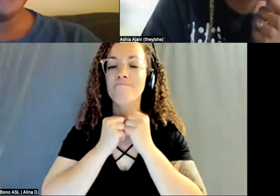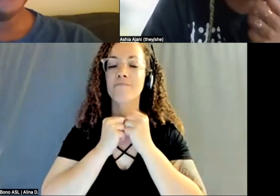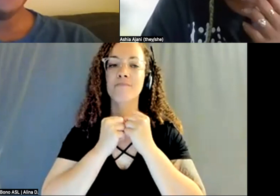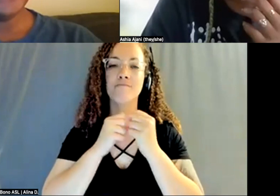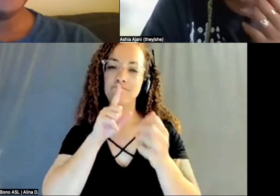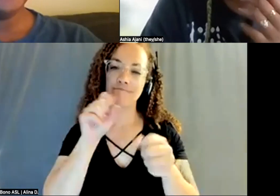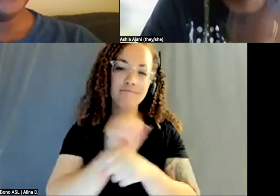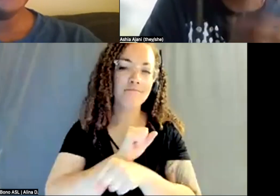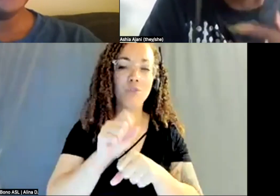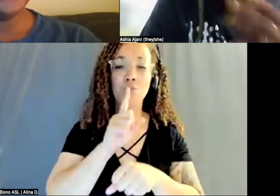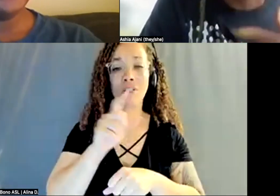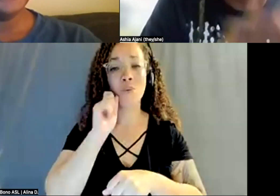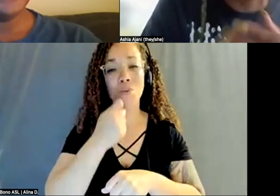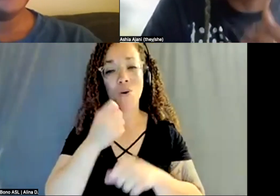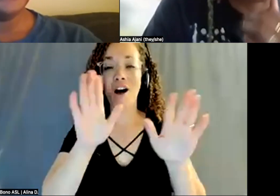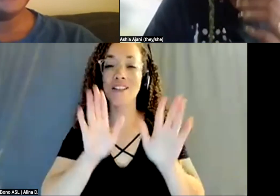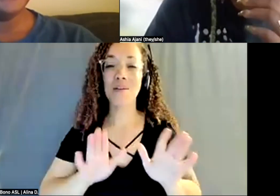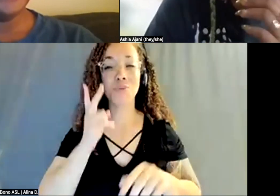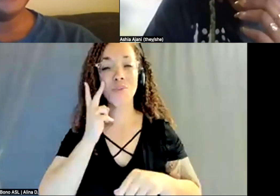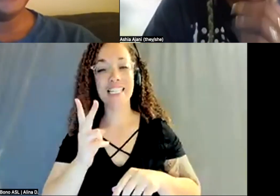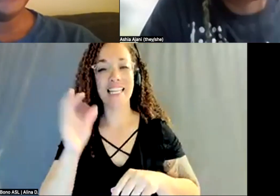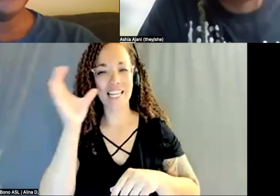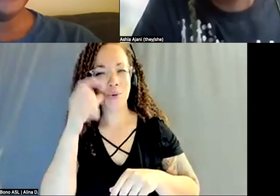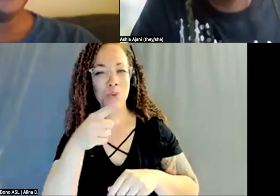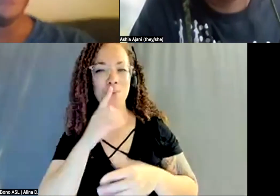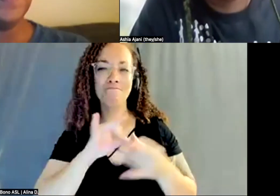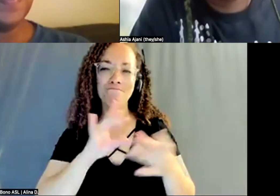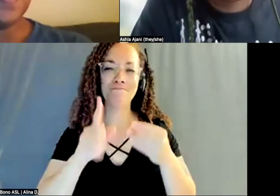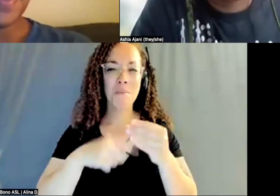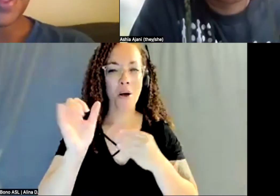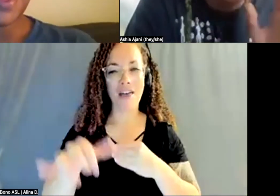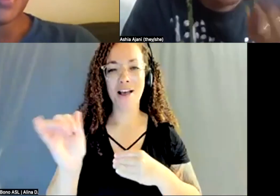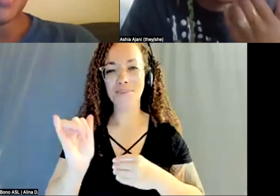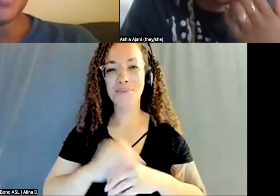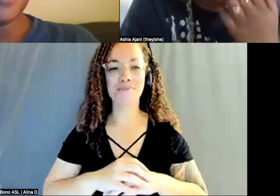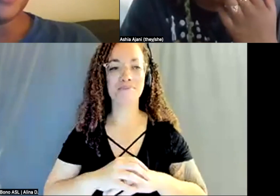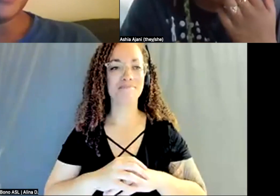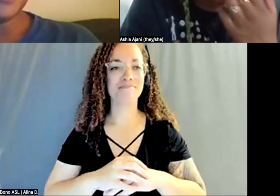really awesome to see and to also hear you know, speak about it too. Think I’ll pass it over to CD.